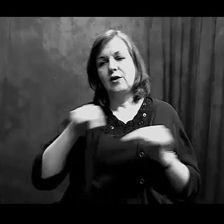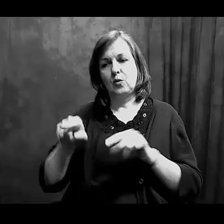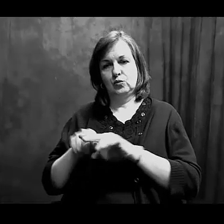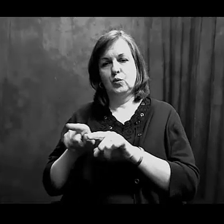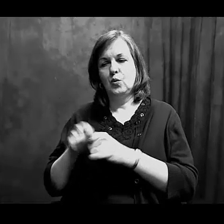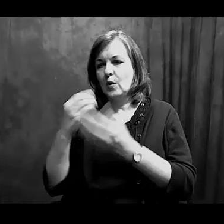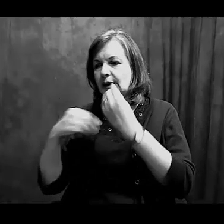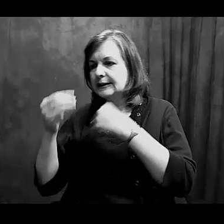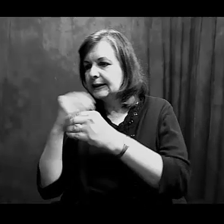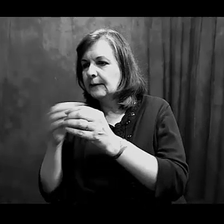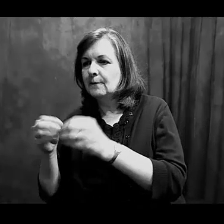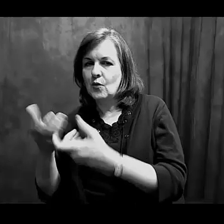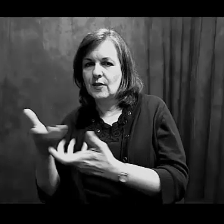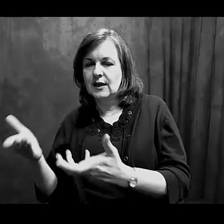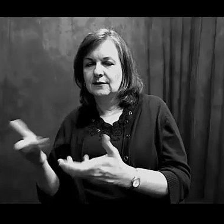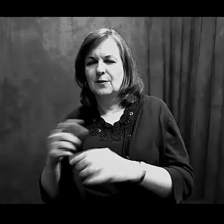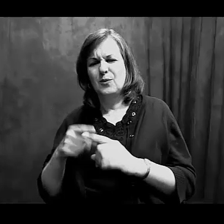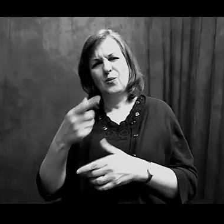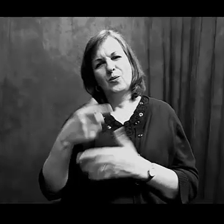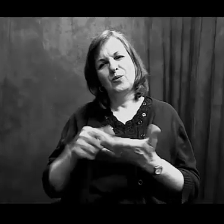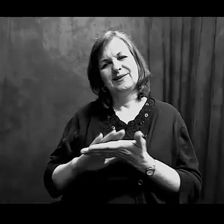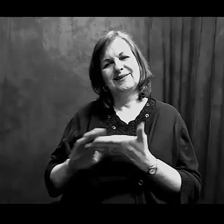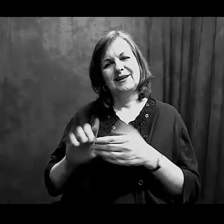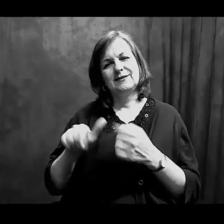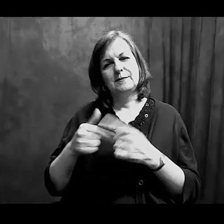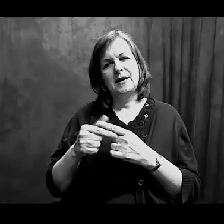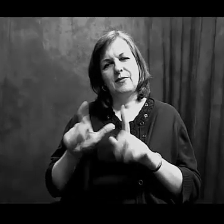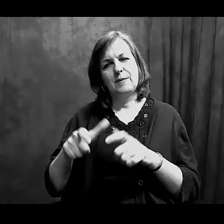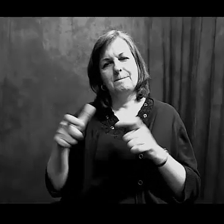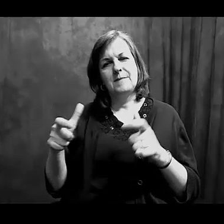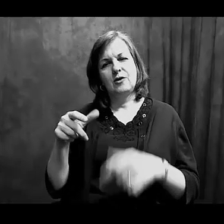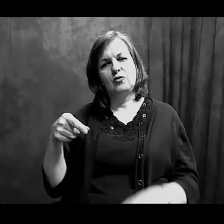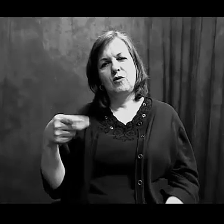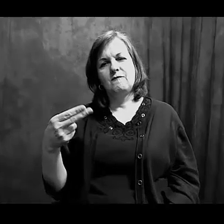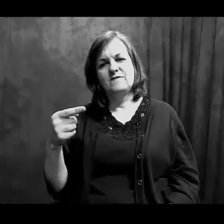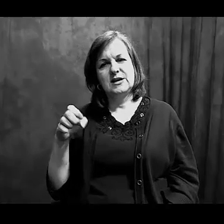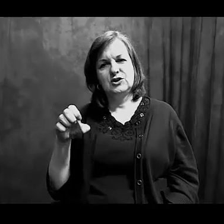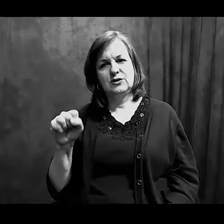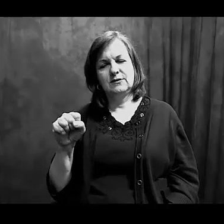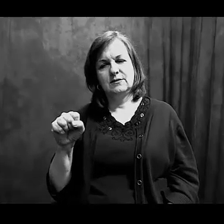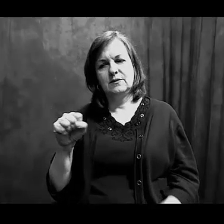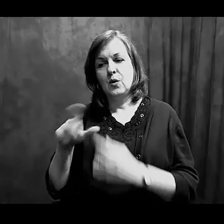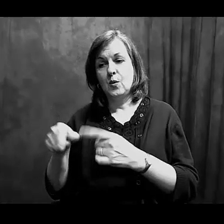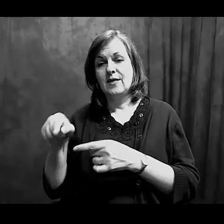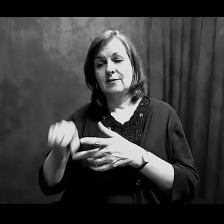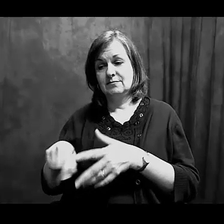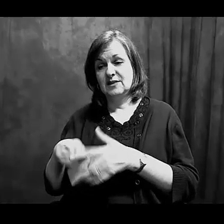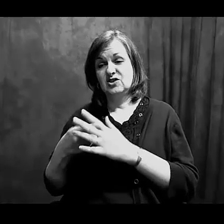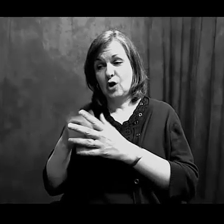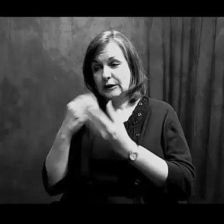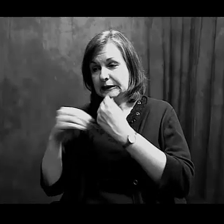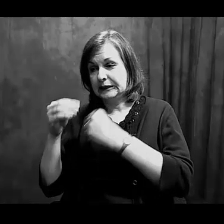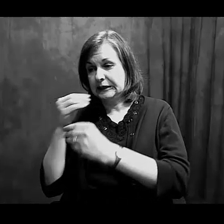and they come in and help clean up more things as well that the nice thing about macrophages as soon as they start ingesting